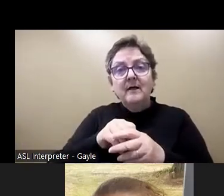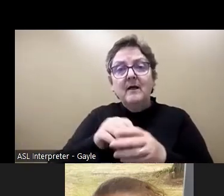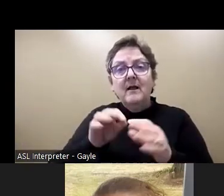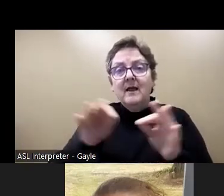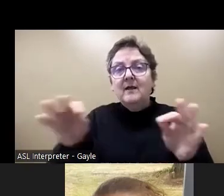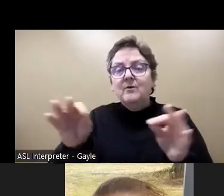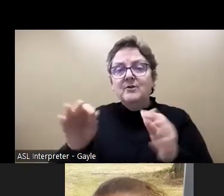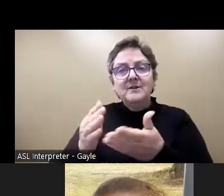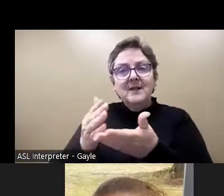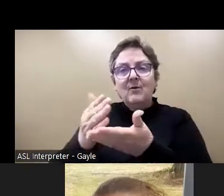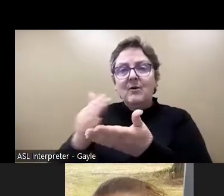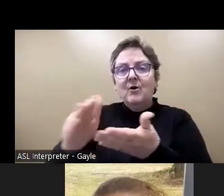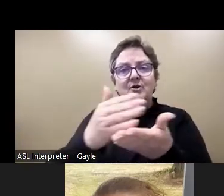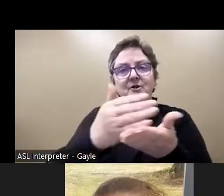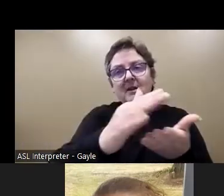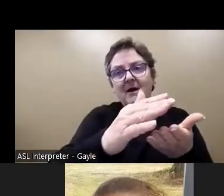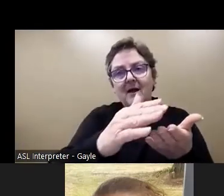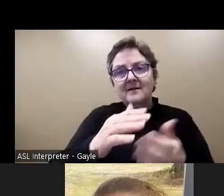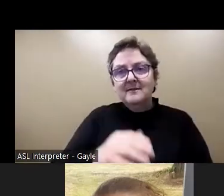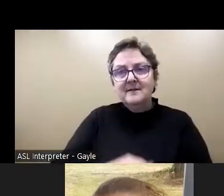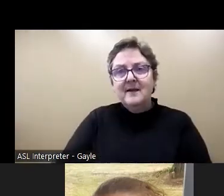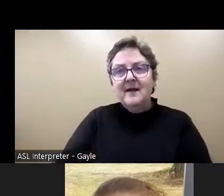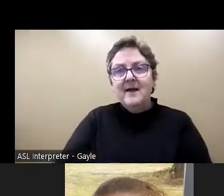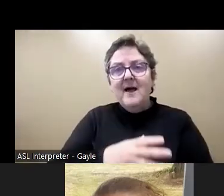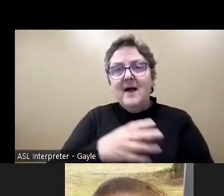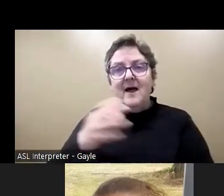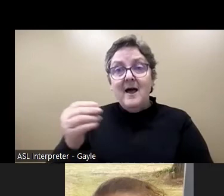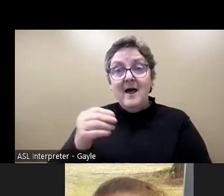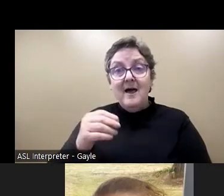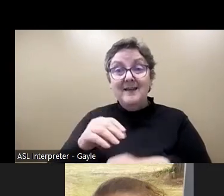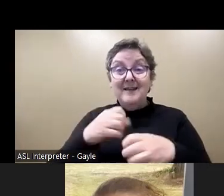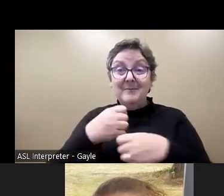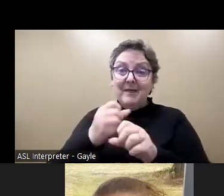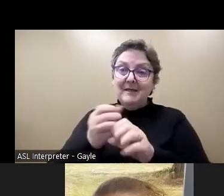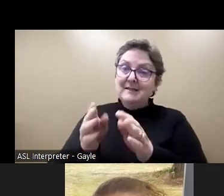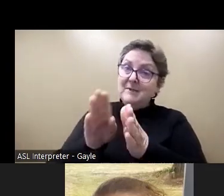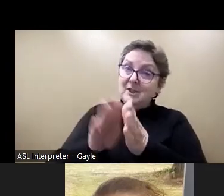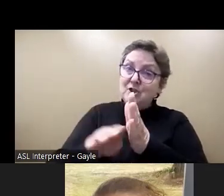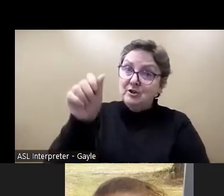And by doing that, you end up with a tool that can be distributed fairly rapidly.